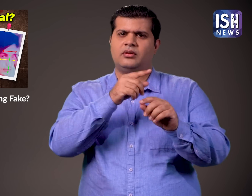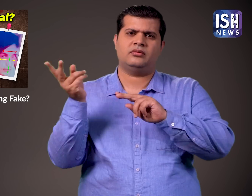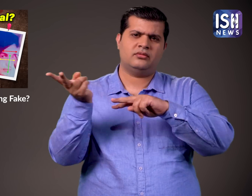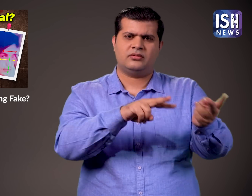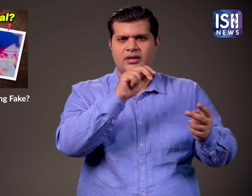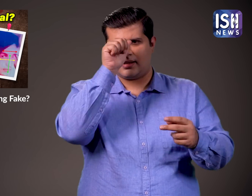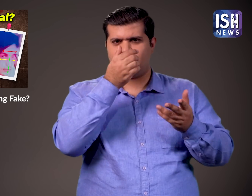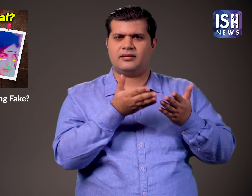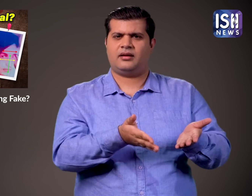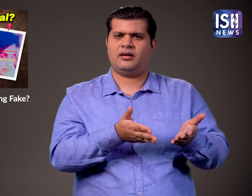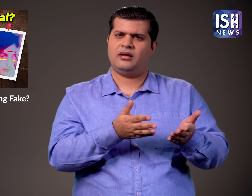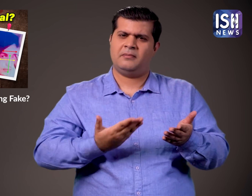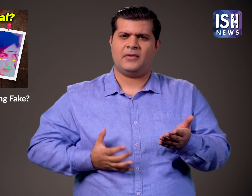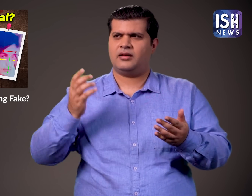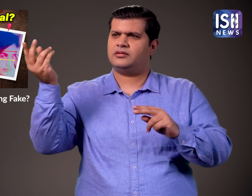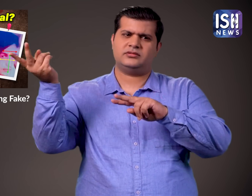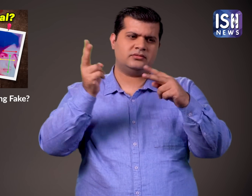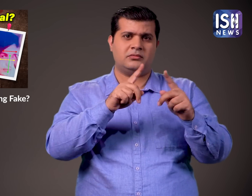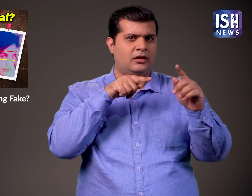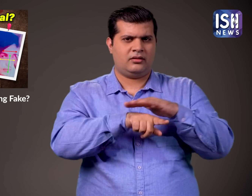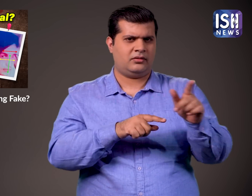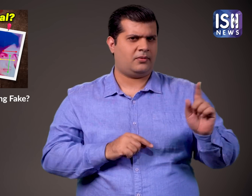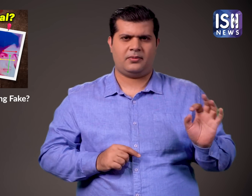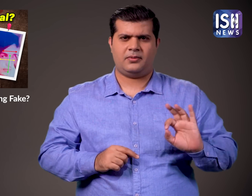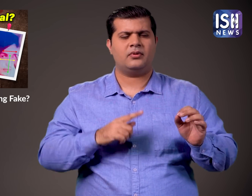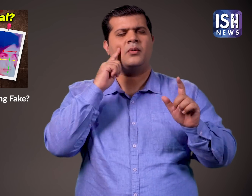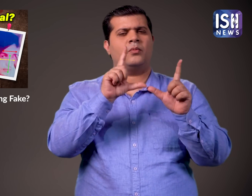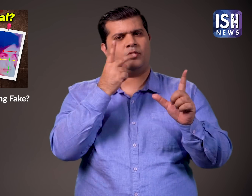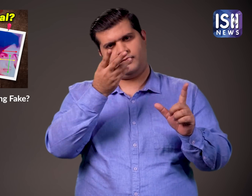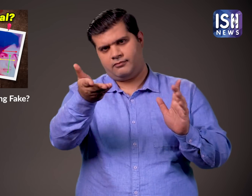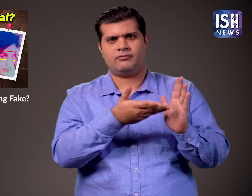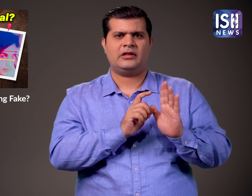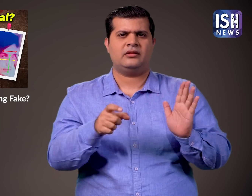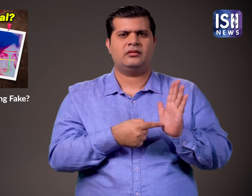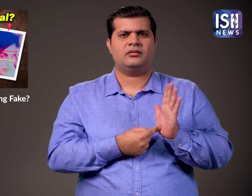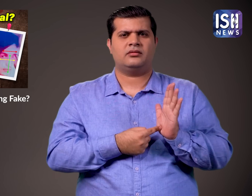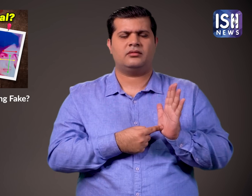He moved to India from Bangladesh legally. There is proof for it.